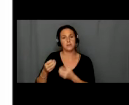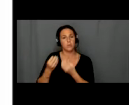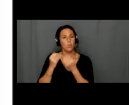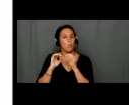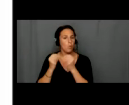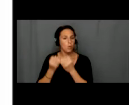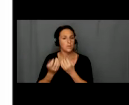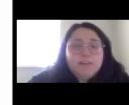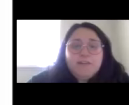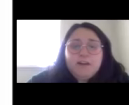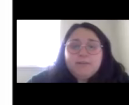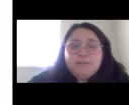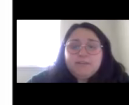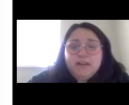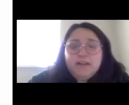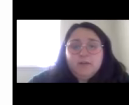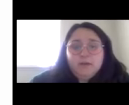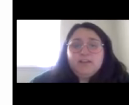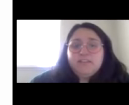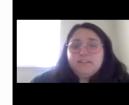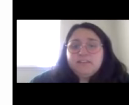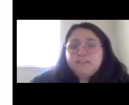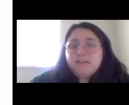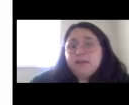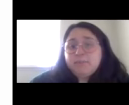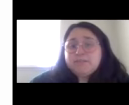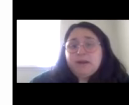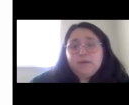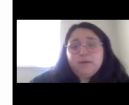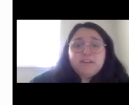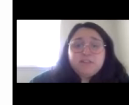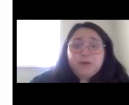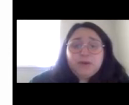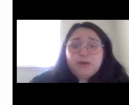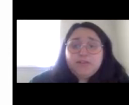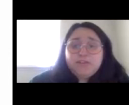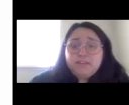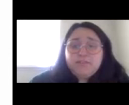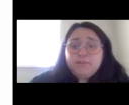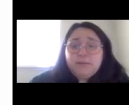number 9, environmental organizations must prioritize worker health and safety